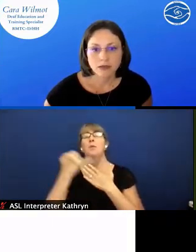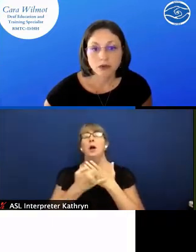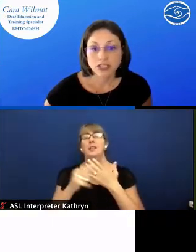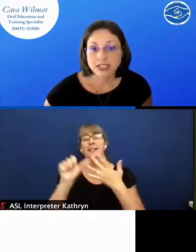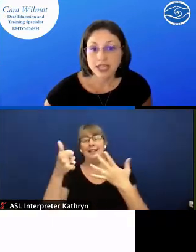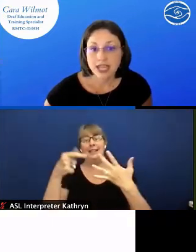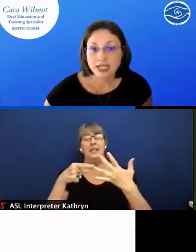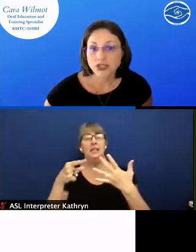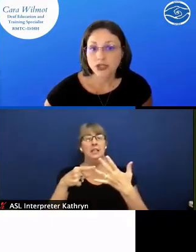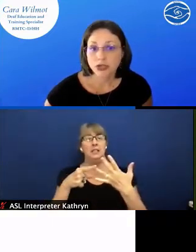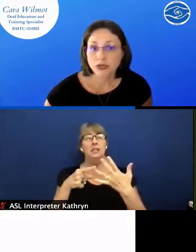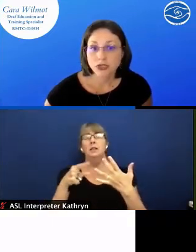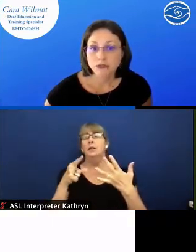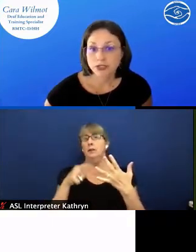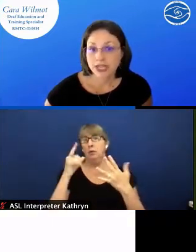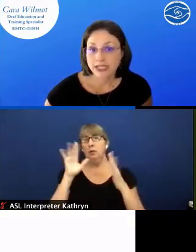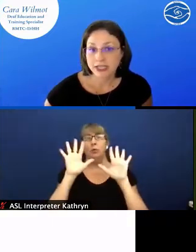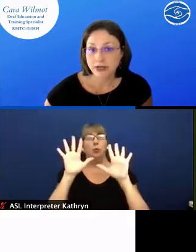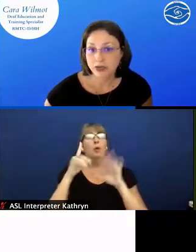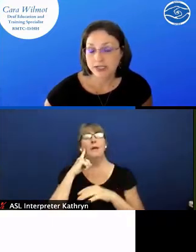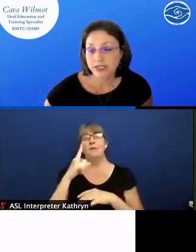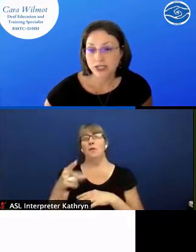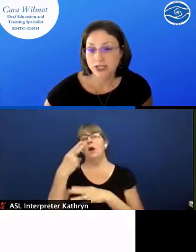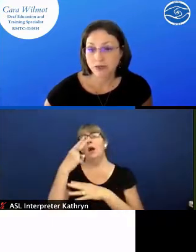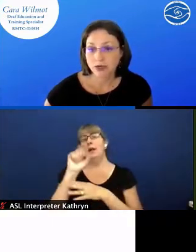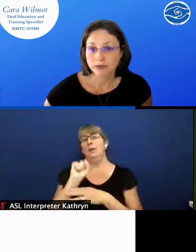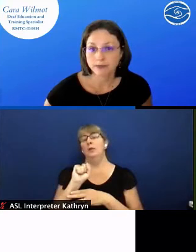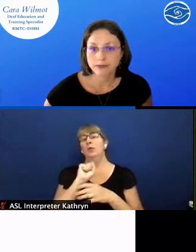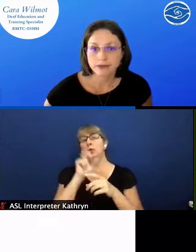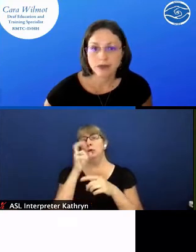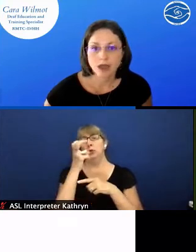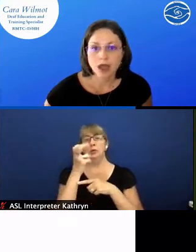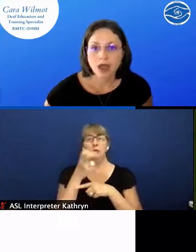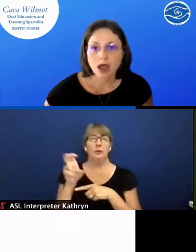Project 10 is your go to for Secondary Transition support.